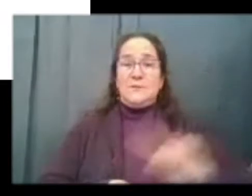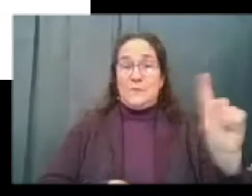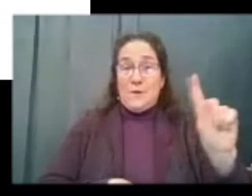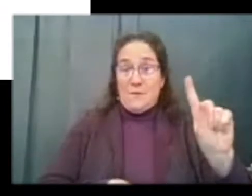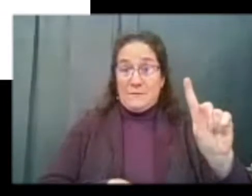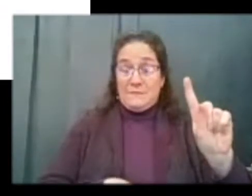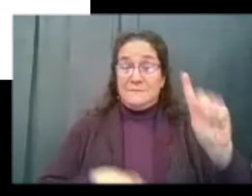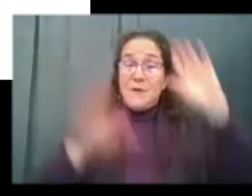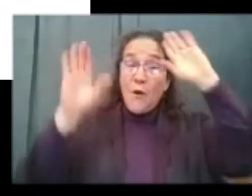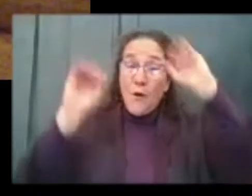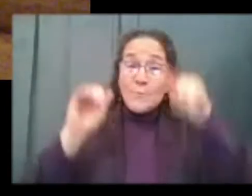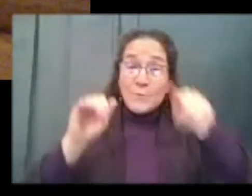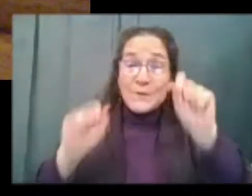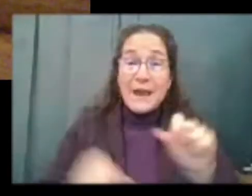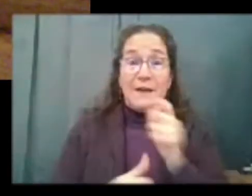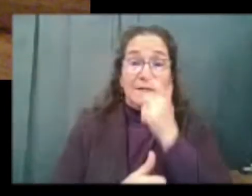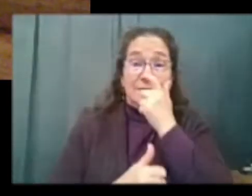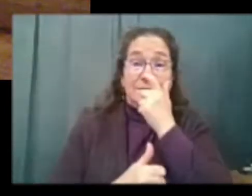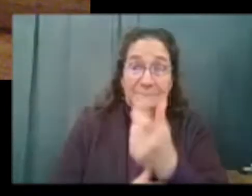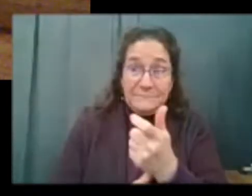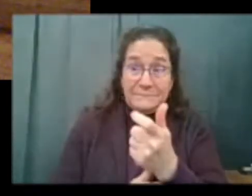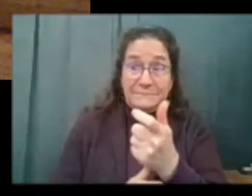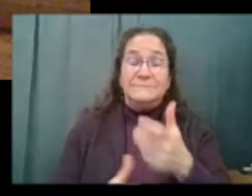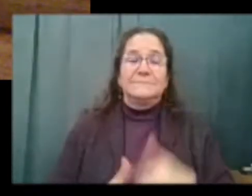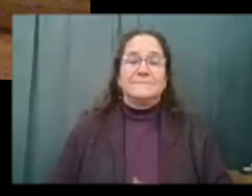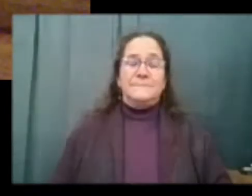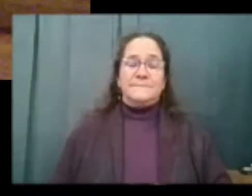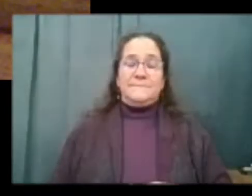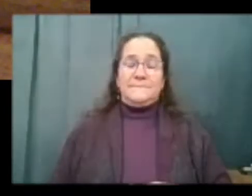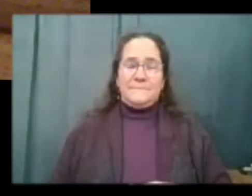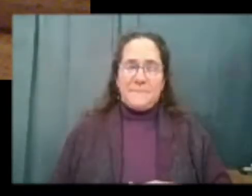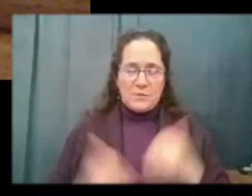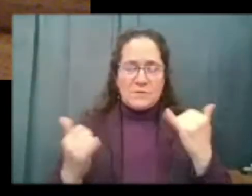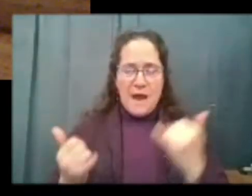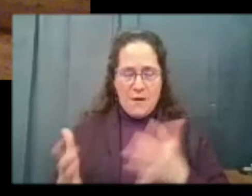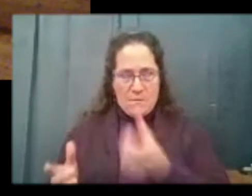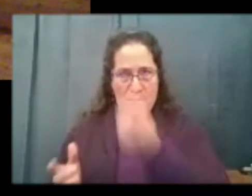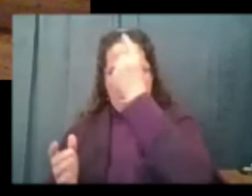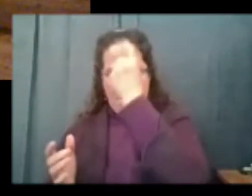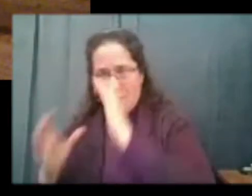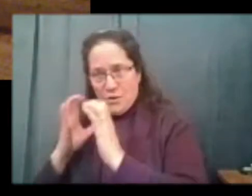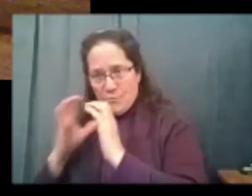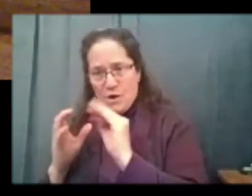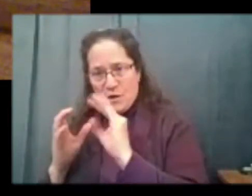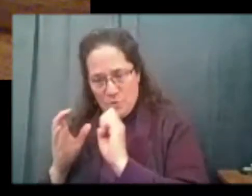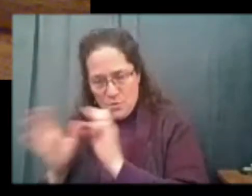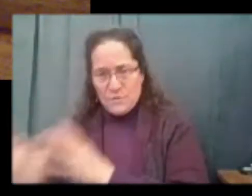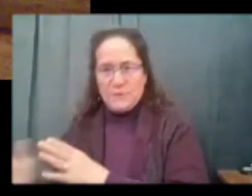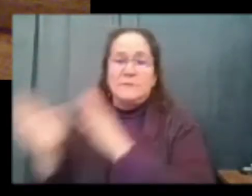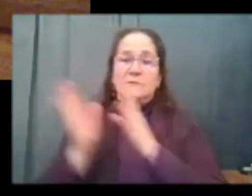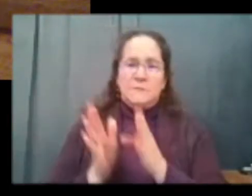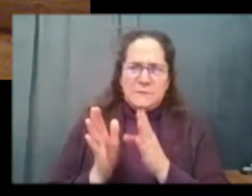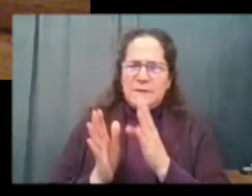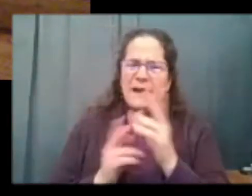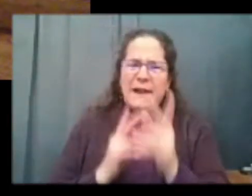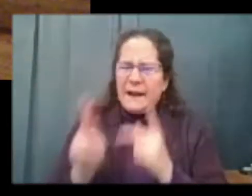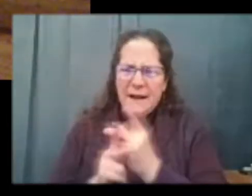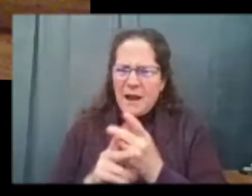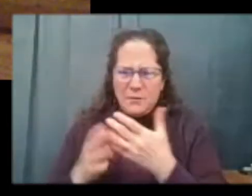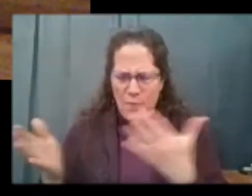So with an understanding of what is a communication mode, what are they and tools to identify what they are.